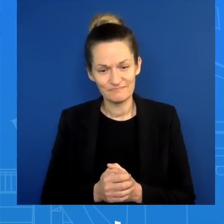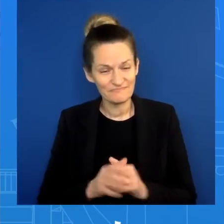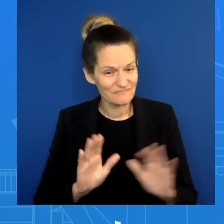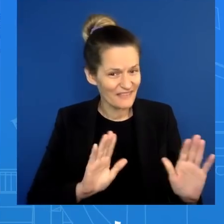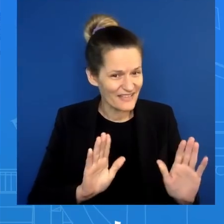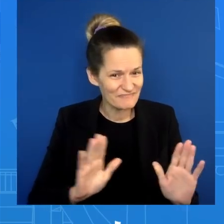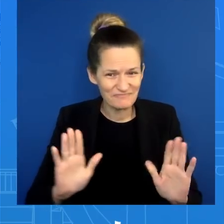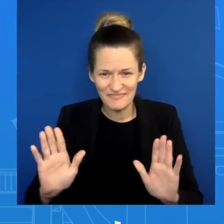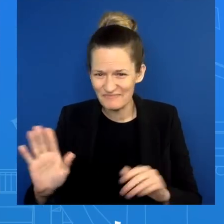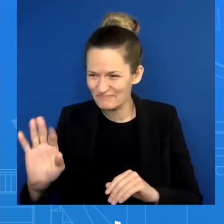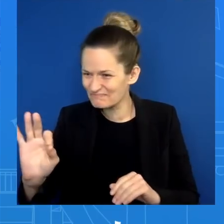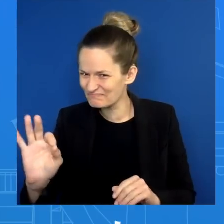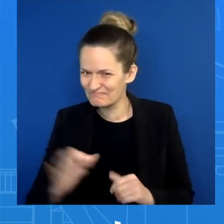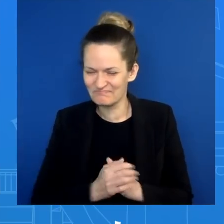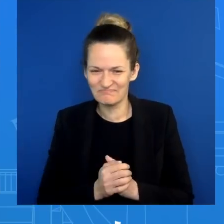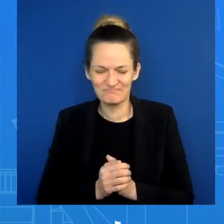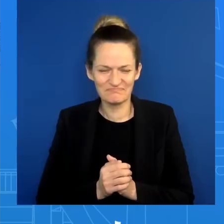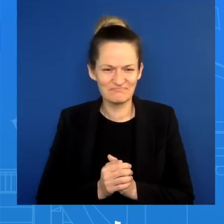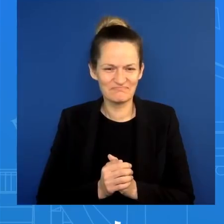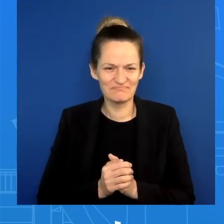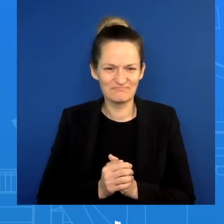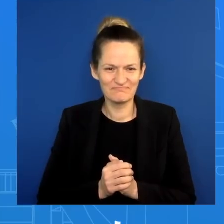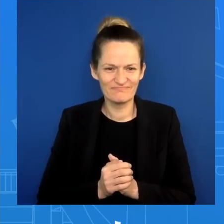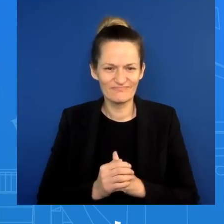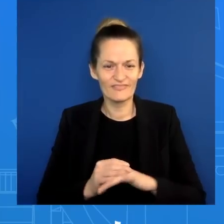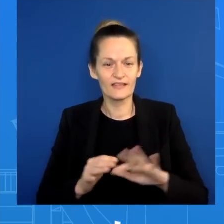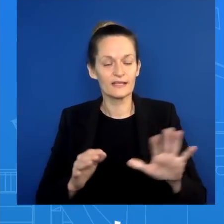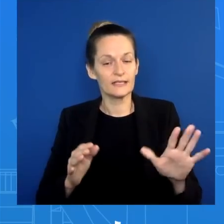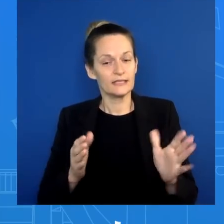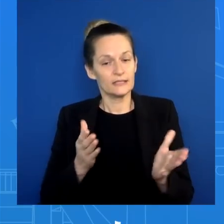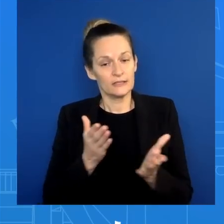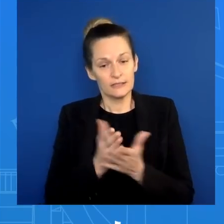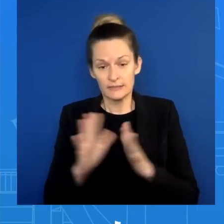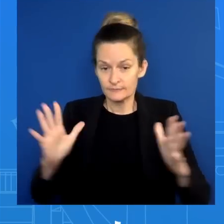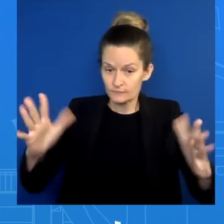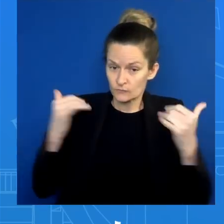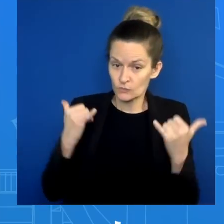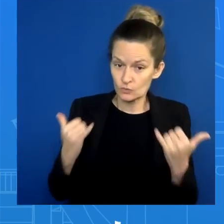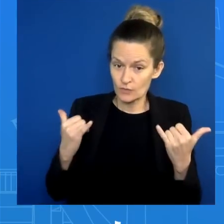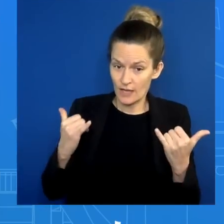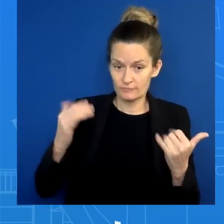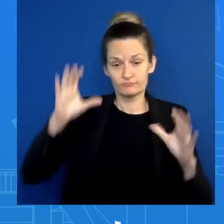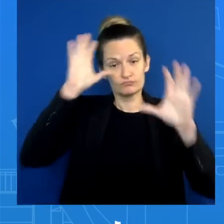Okay, so today the president will sign an executive order to implement the semiconductor